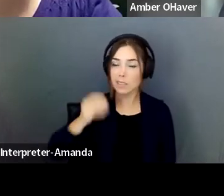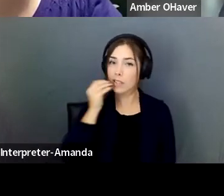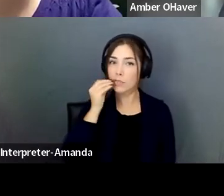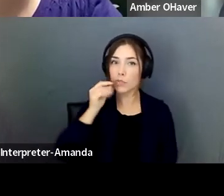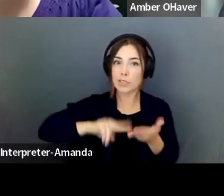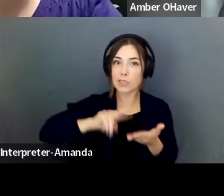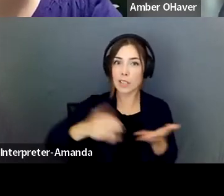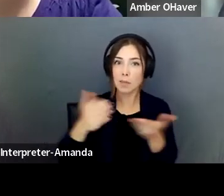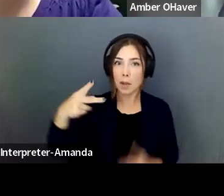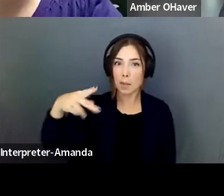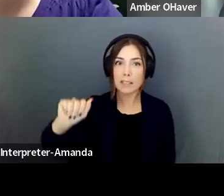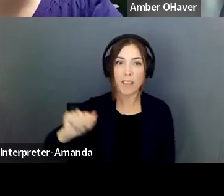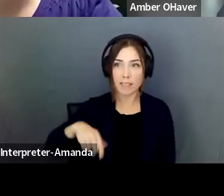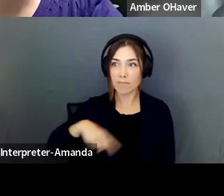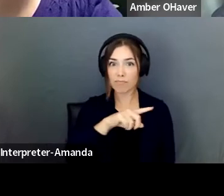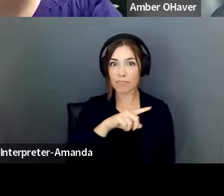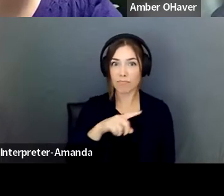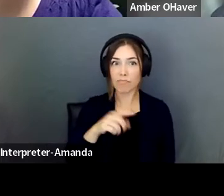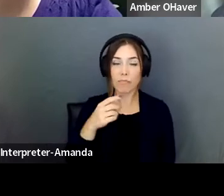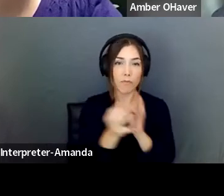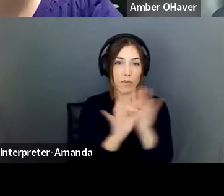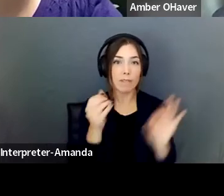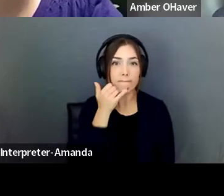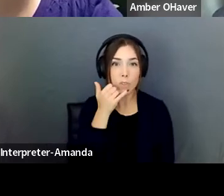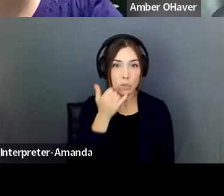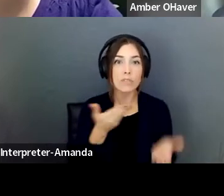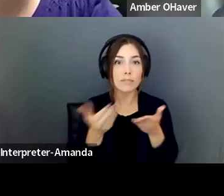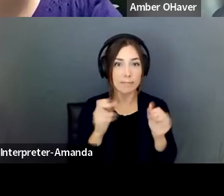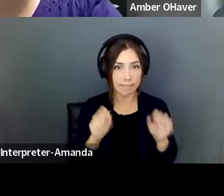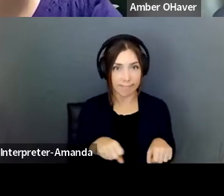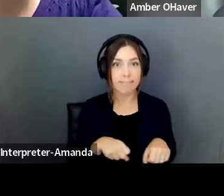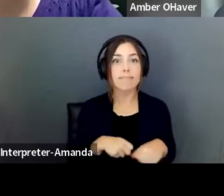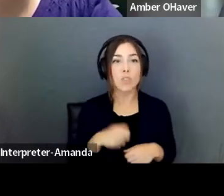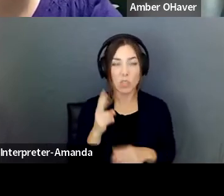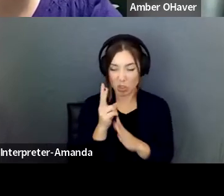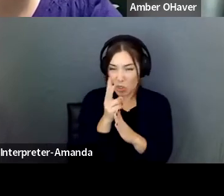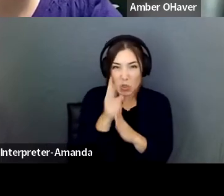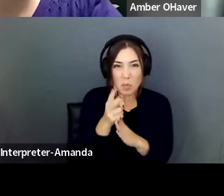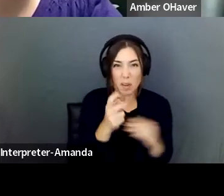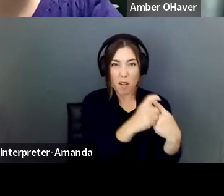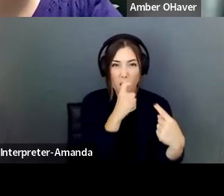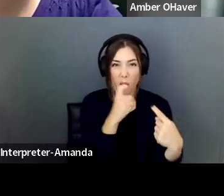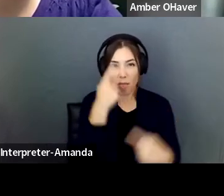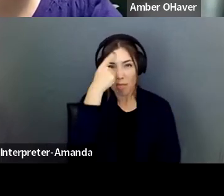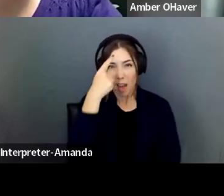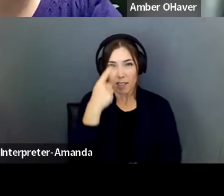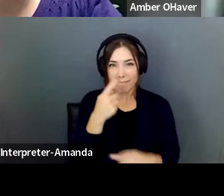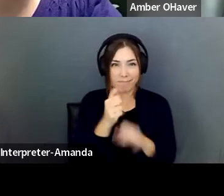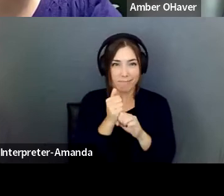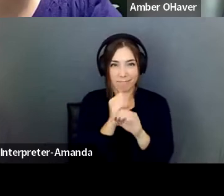She's on free phone service. So a two minute phone call she thought she was going to get no information from turned